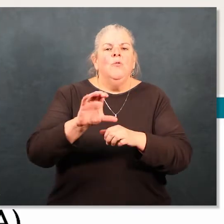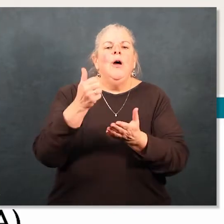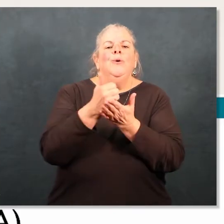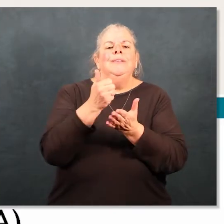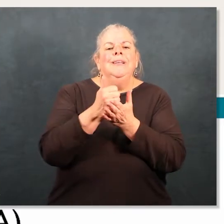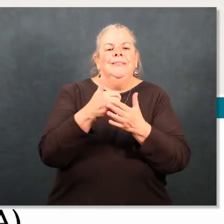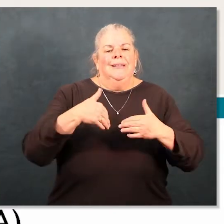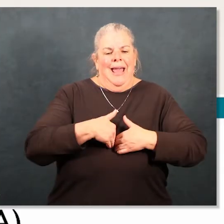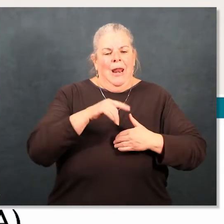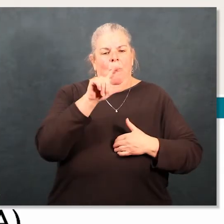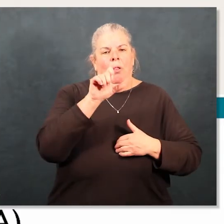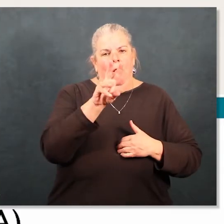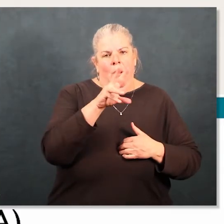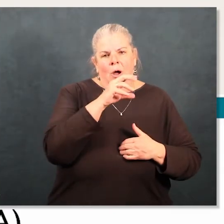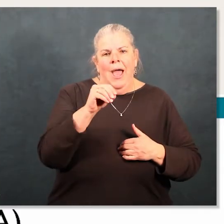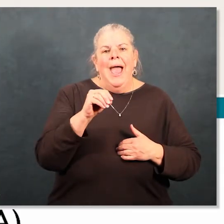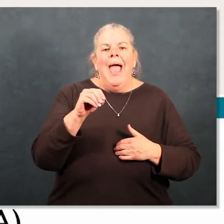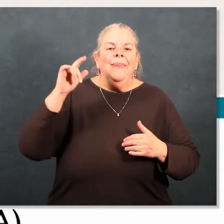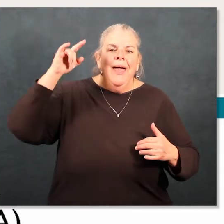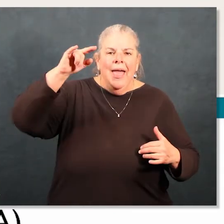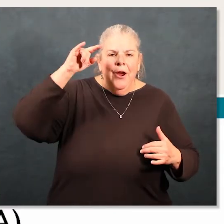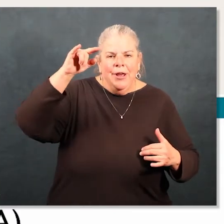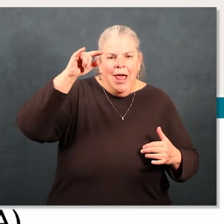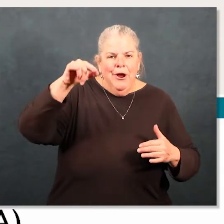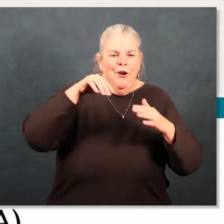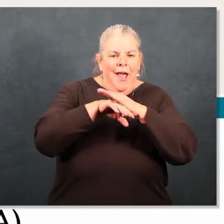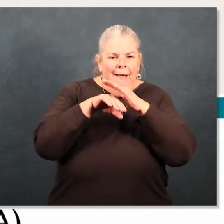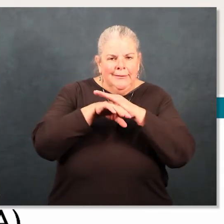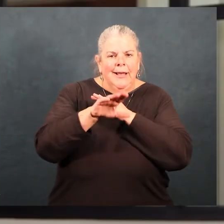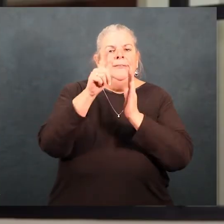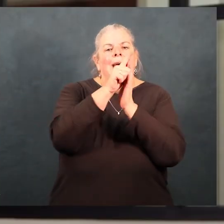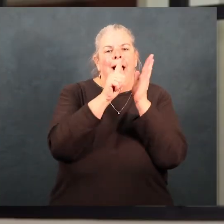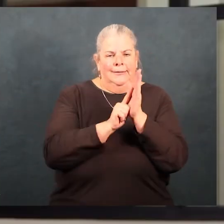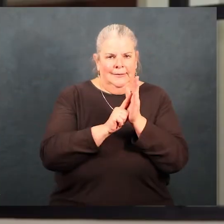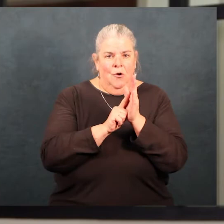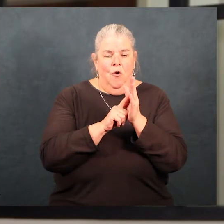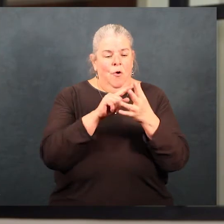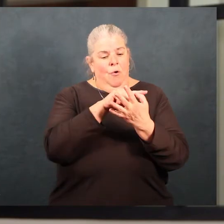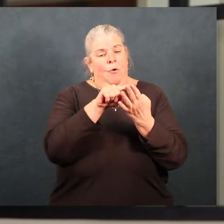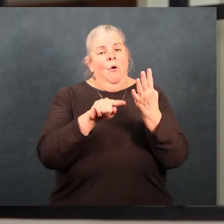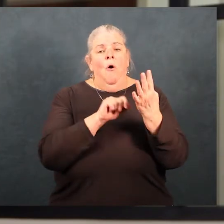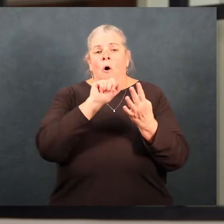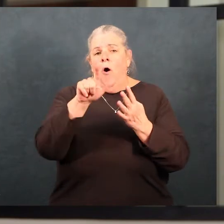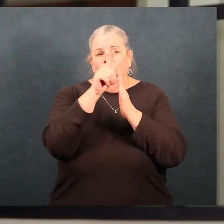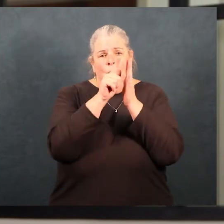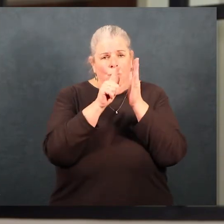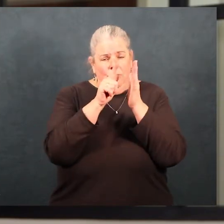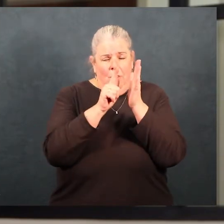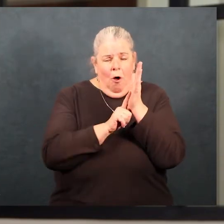and the Air Carrier Access Act. These laws all give people with disabilities,